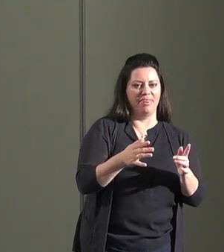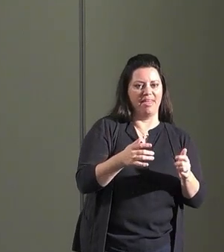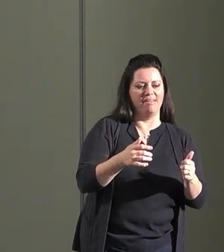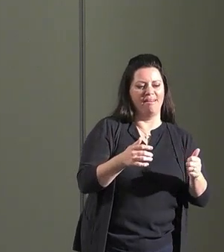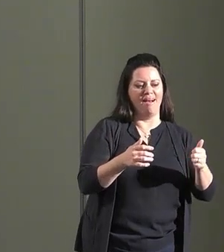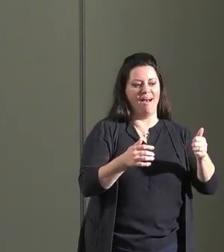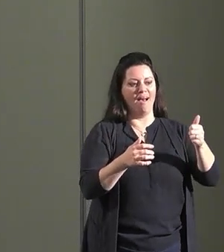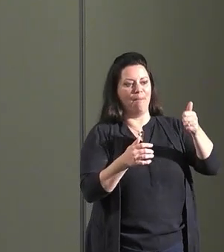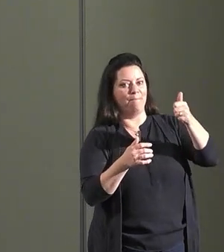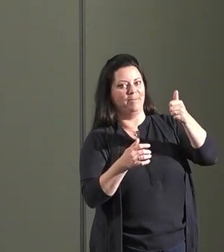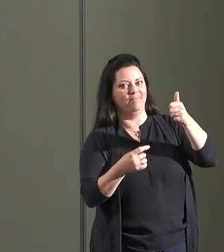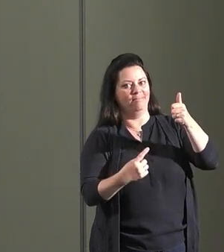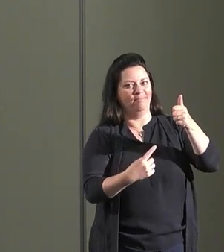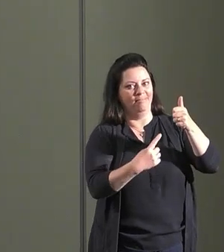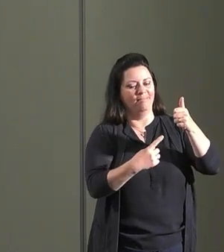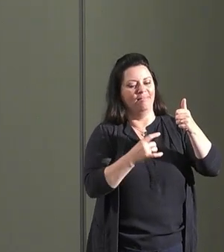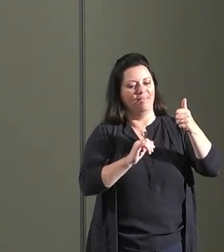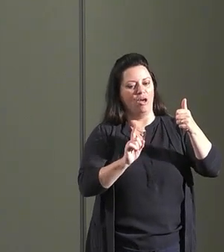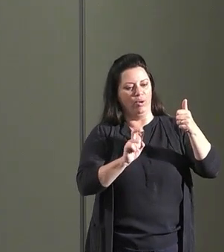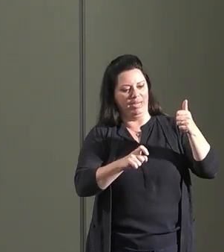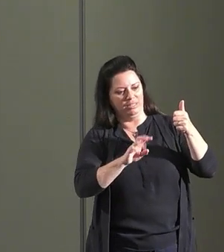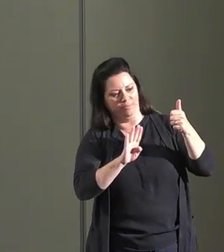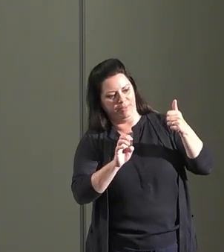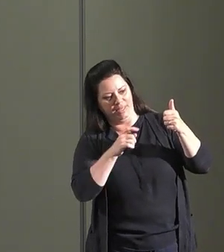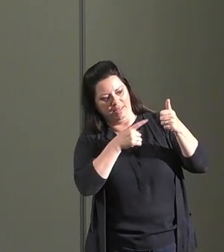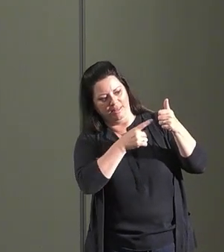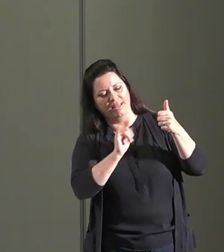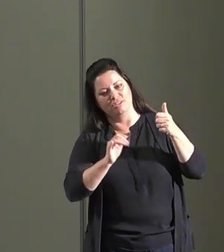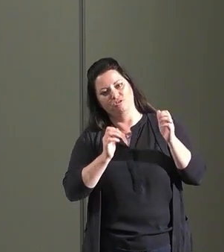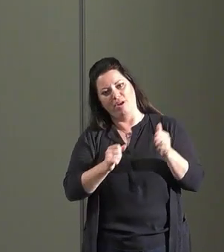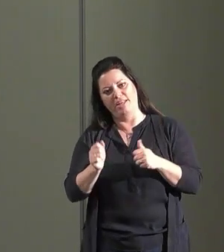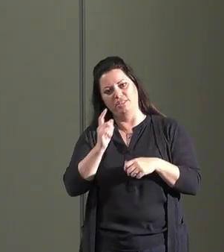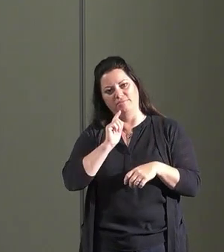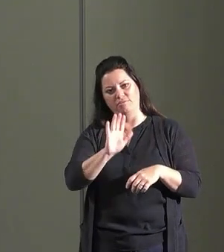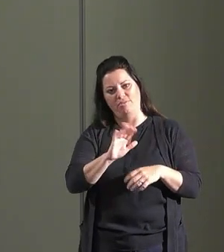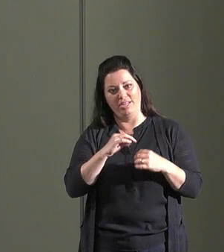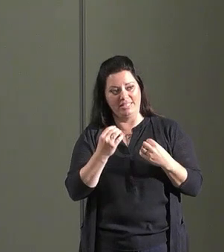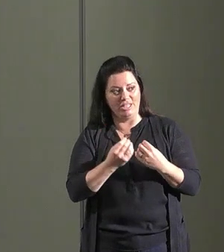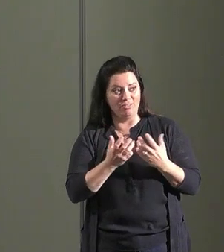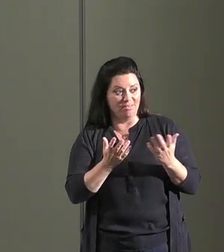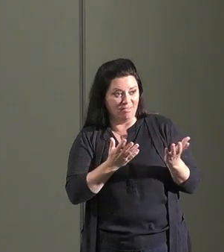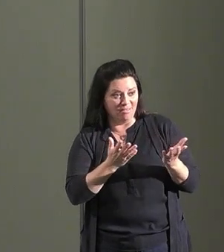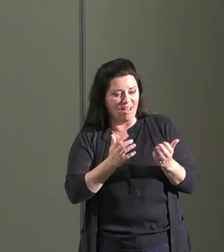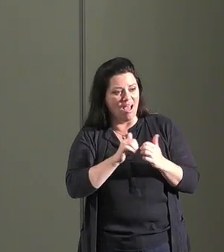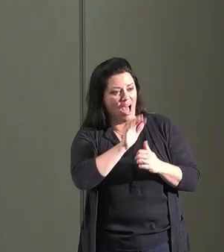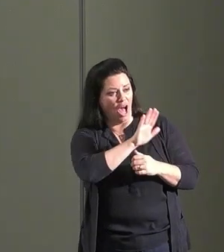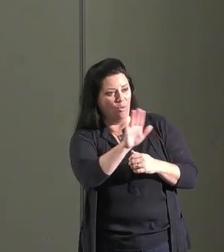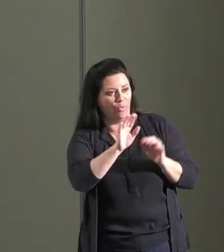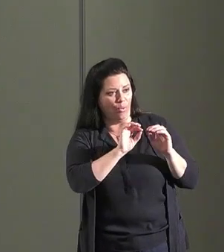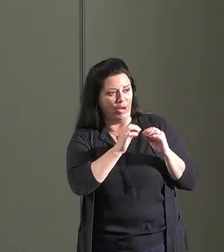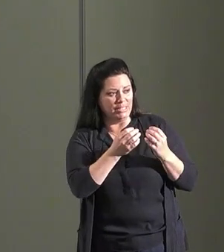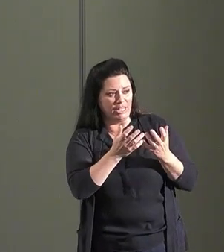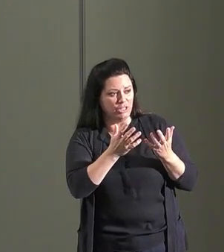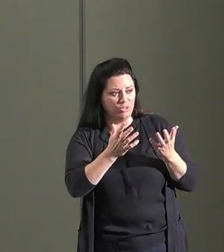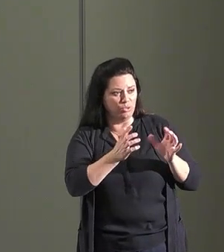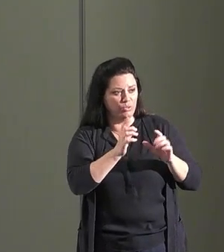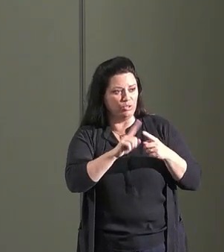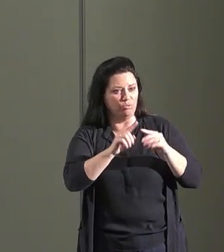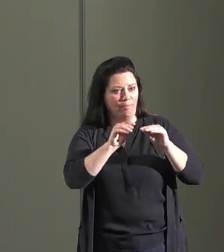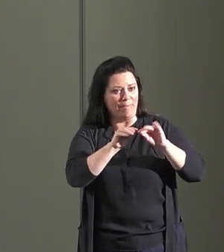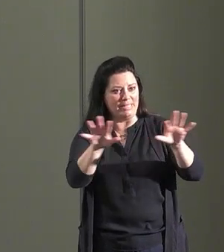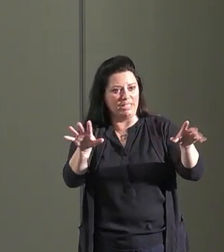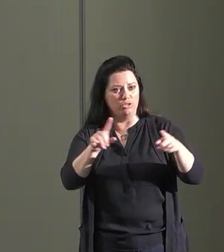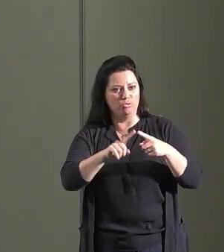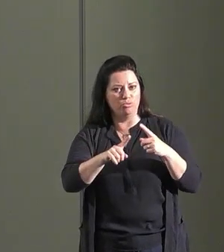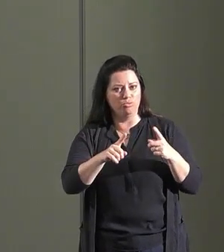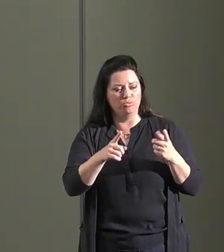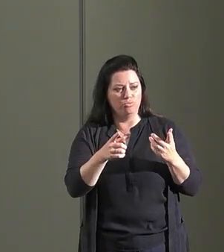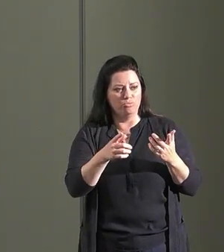where we need to be. Are you doing anything to message that out to the rest of the higher ed